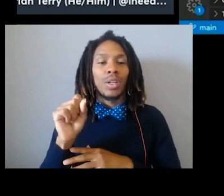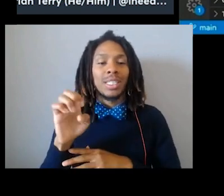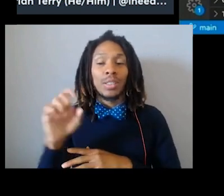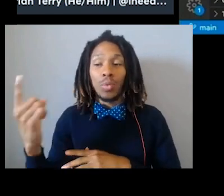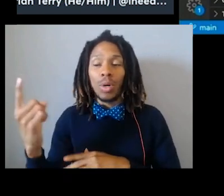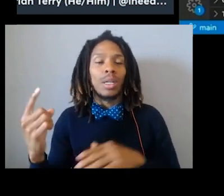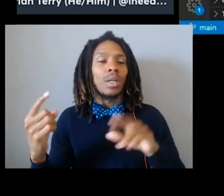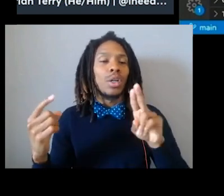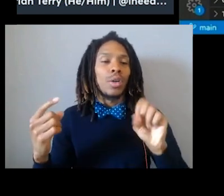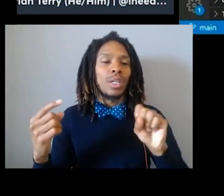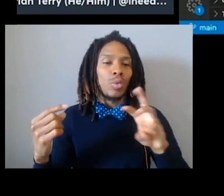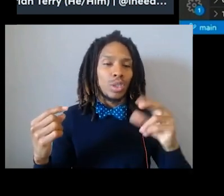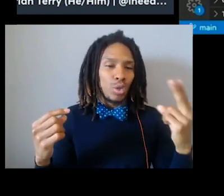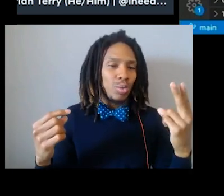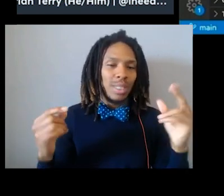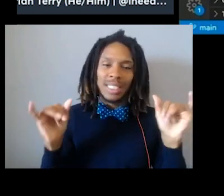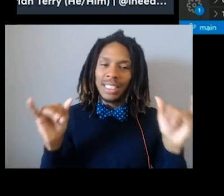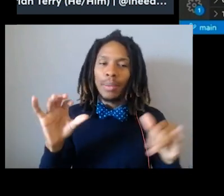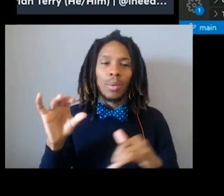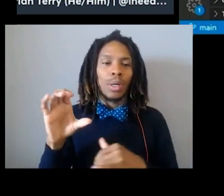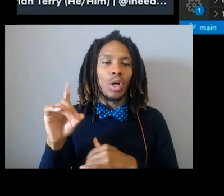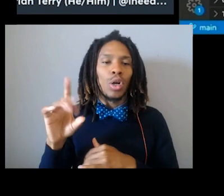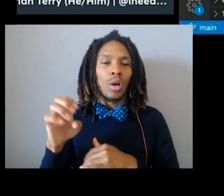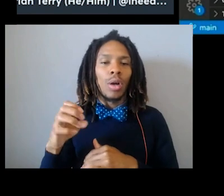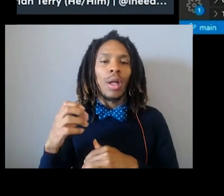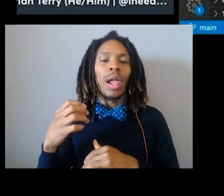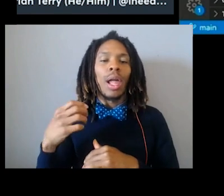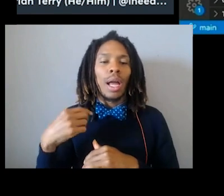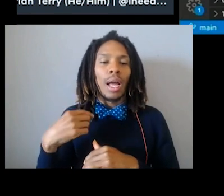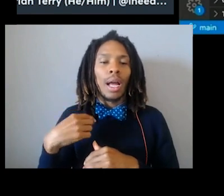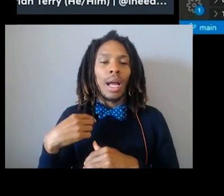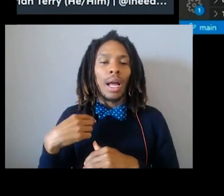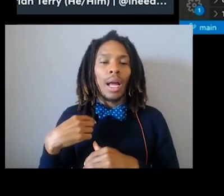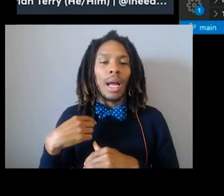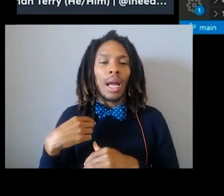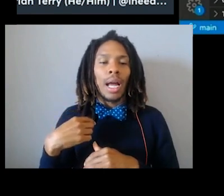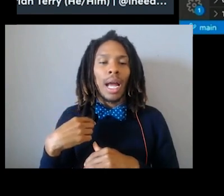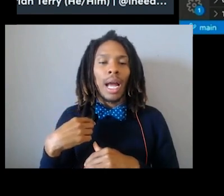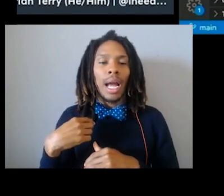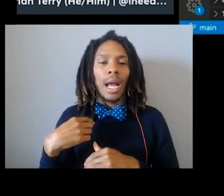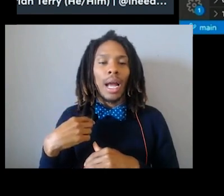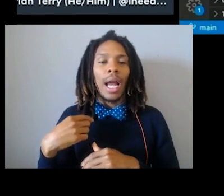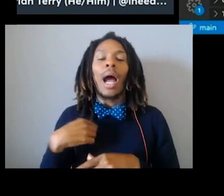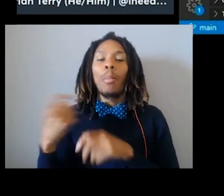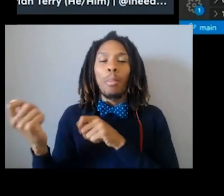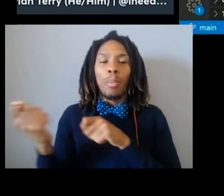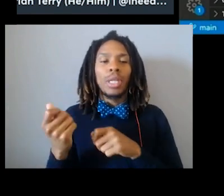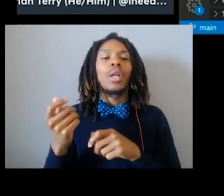And you'll see that I'm pulling the region from the environment in my Lambda function. So I'm not like kind of cheating